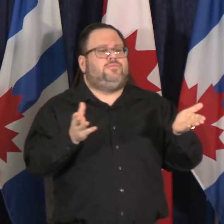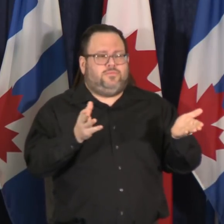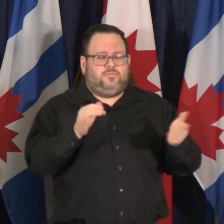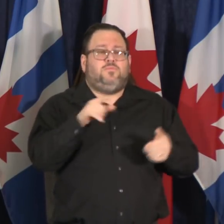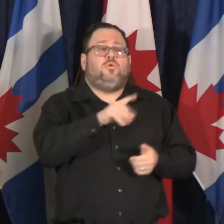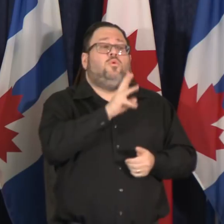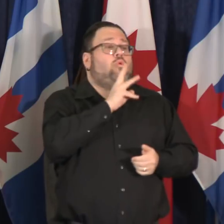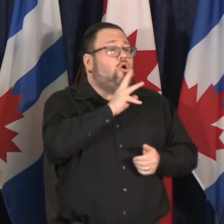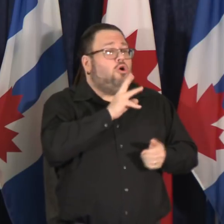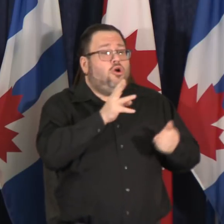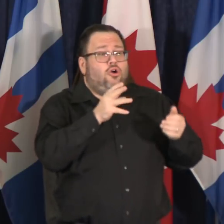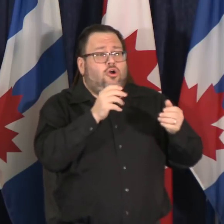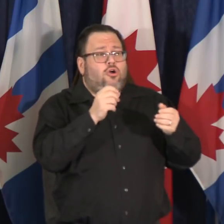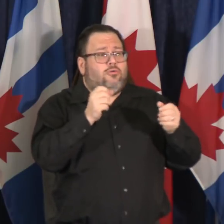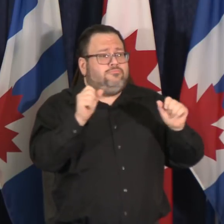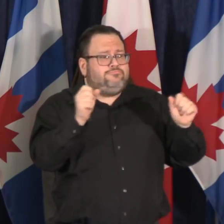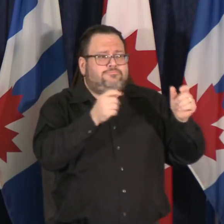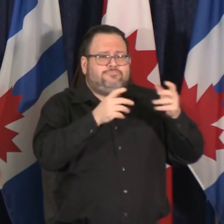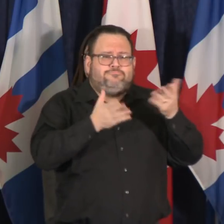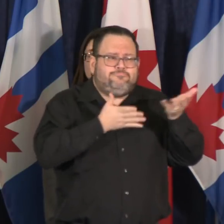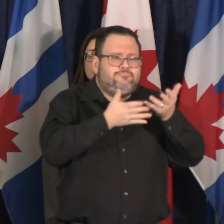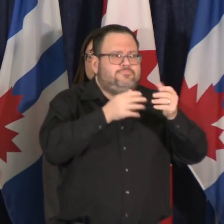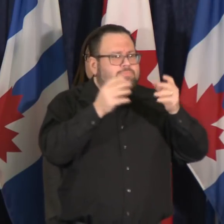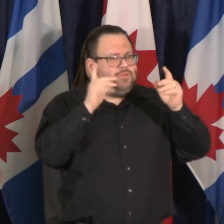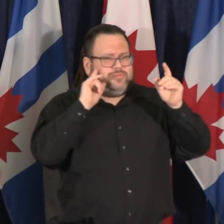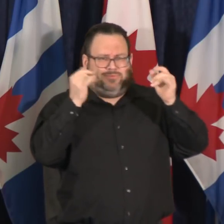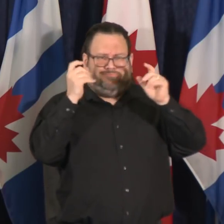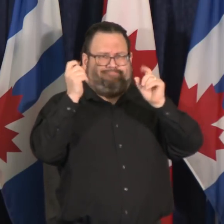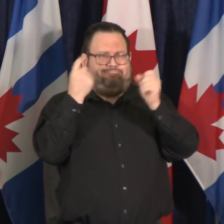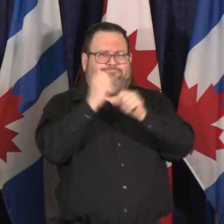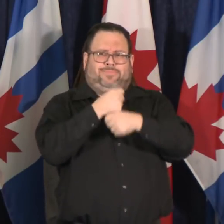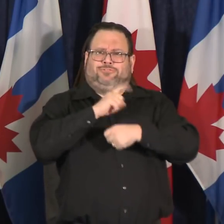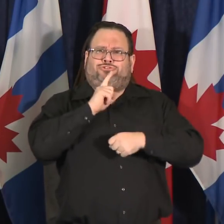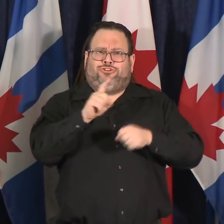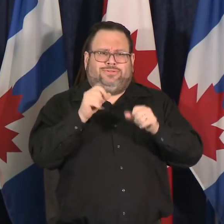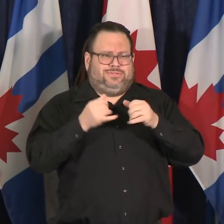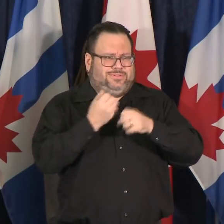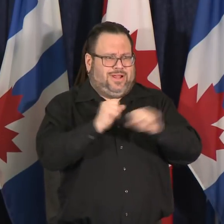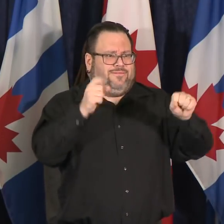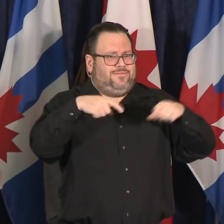remains at the high standard we have all come to expect shelters and respite